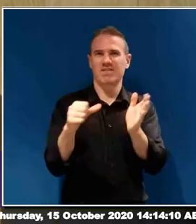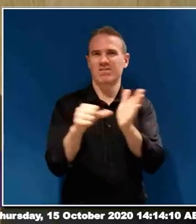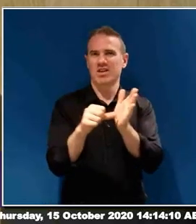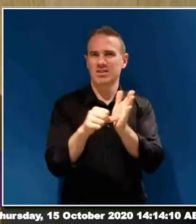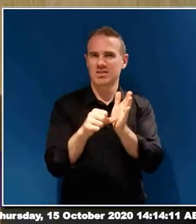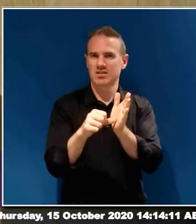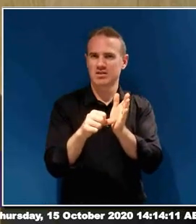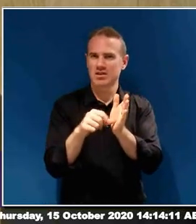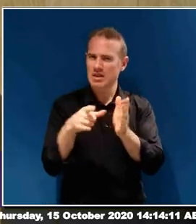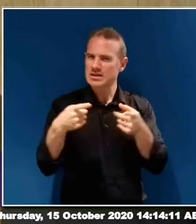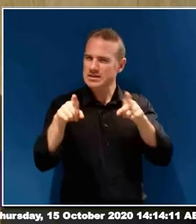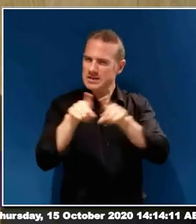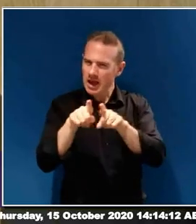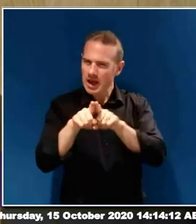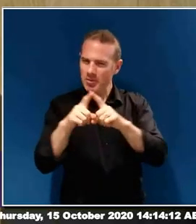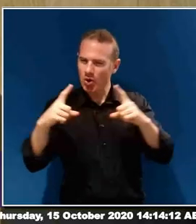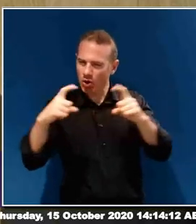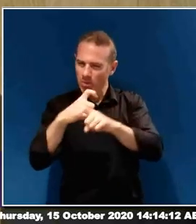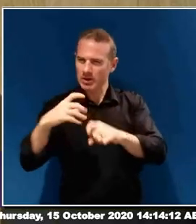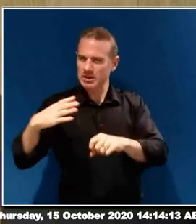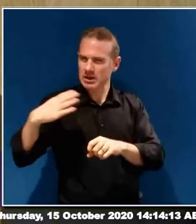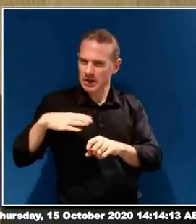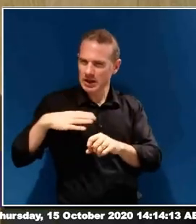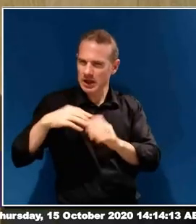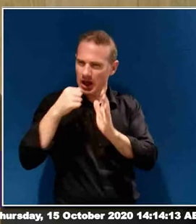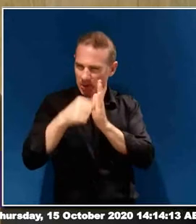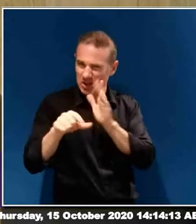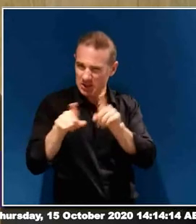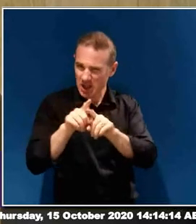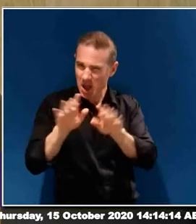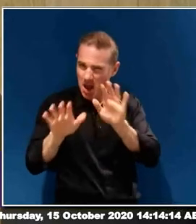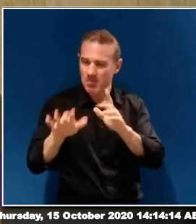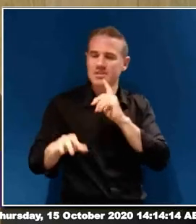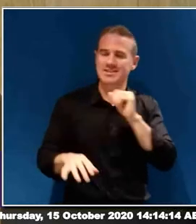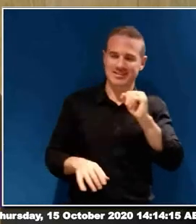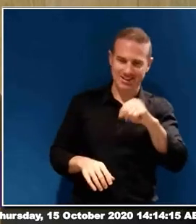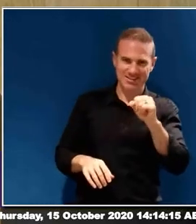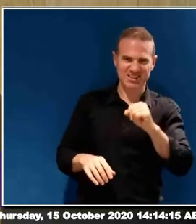Is that how you knew that term? We've heard it called something else different for metropolitan Brisbane.